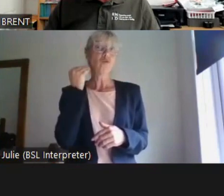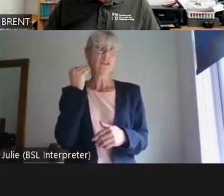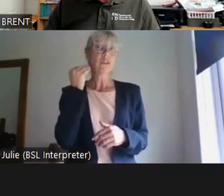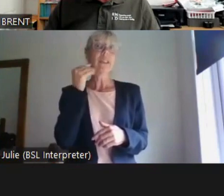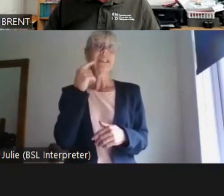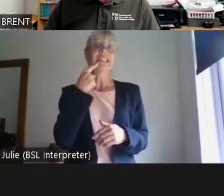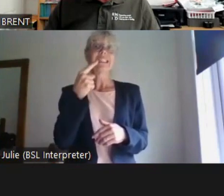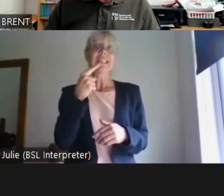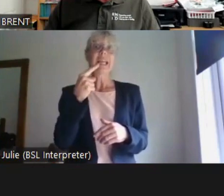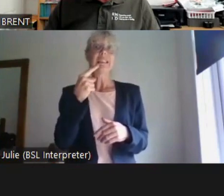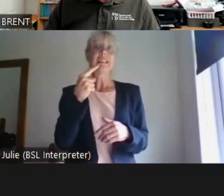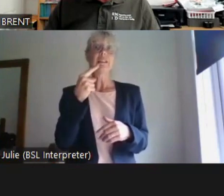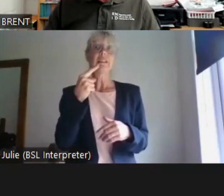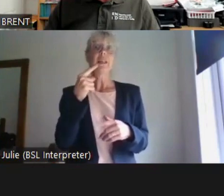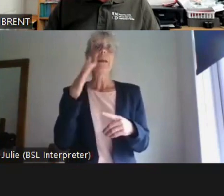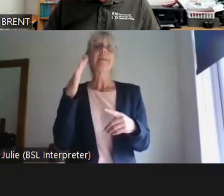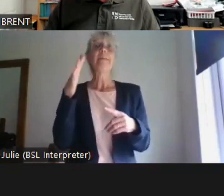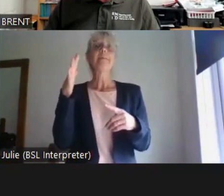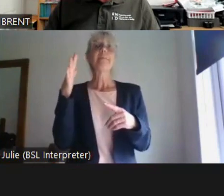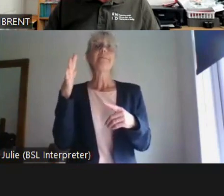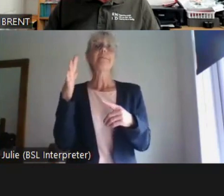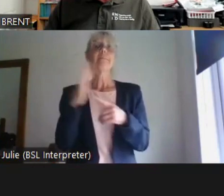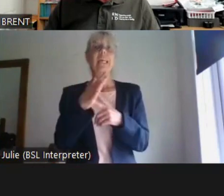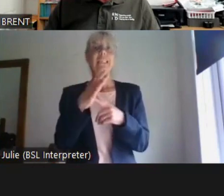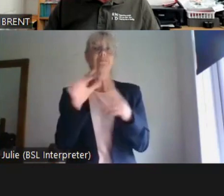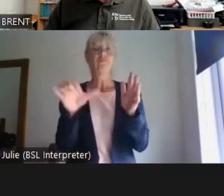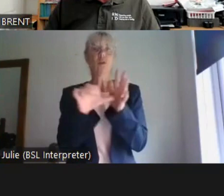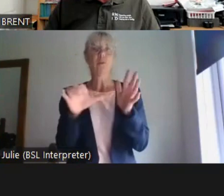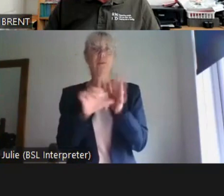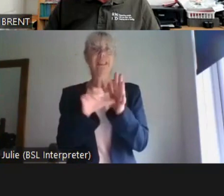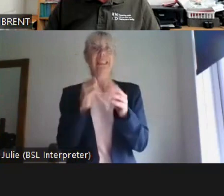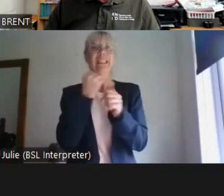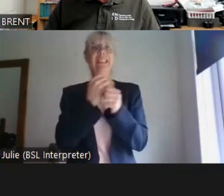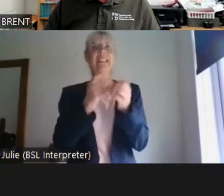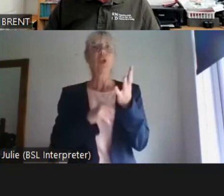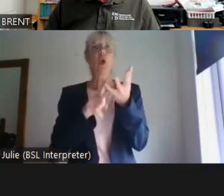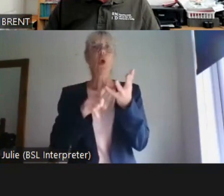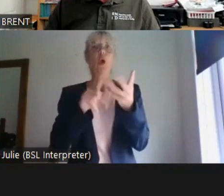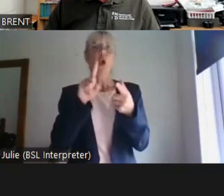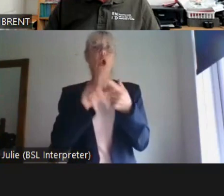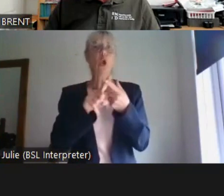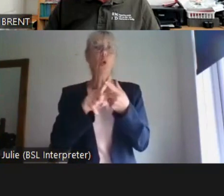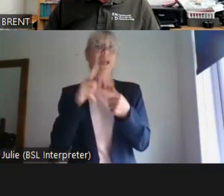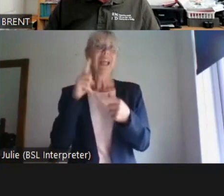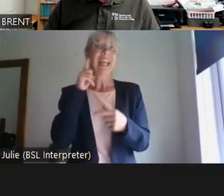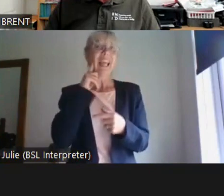is Gloria but that this can resolve itself by the time he's 12. can you explain what happens